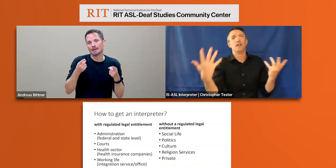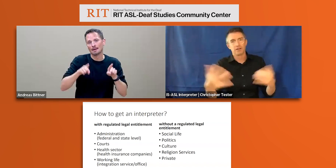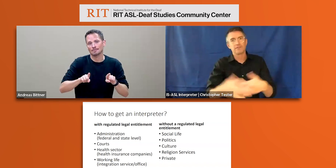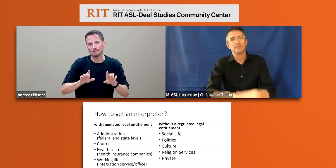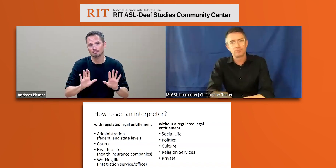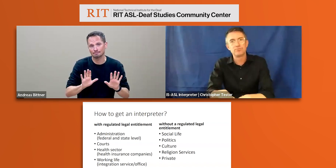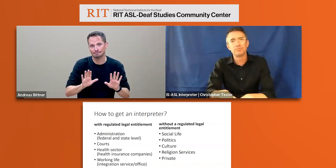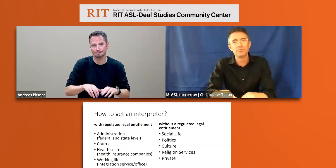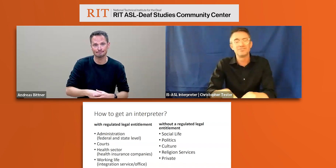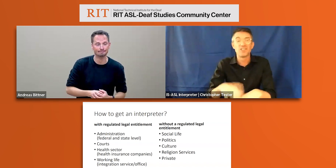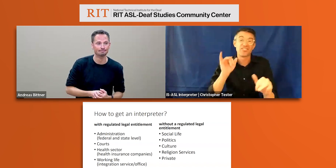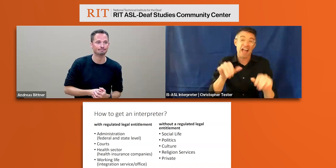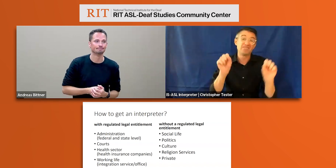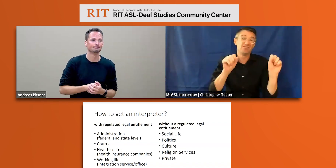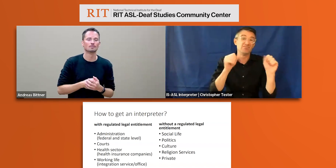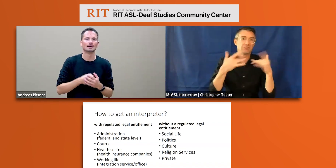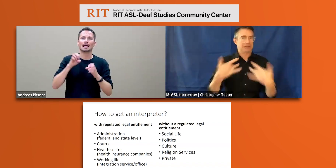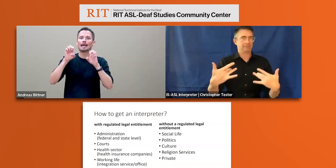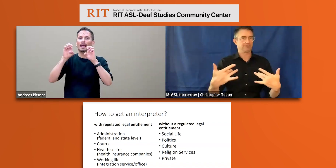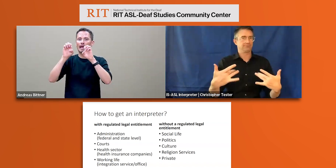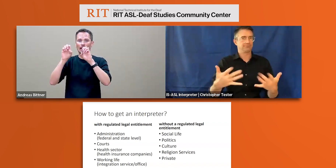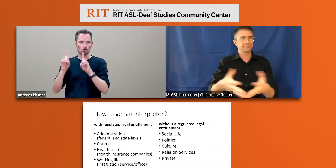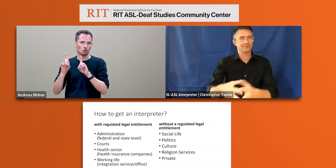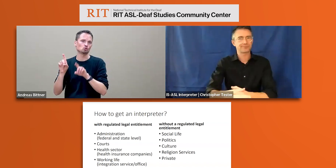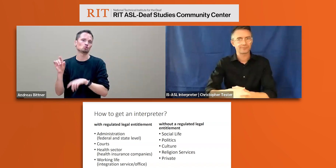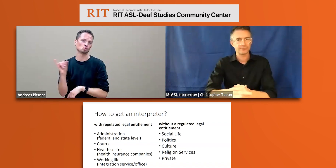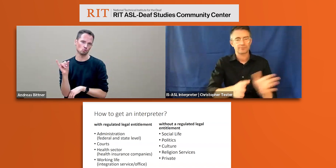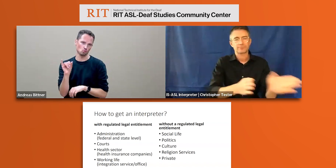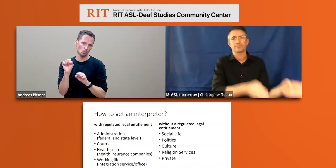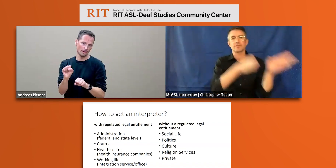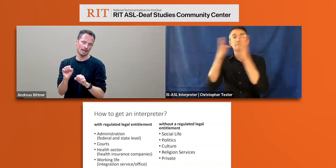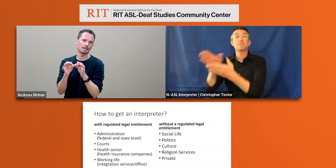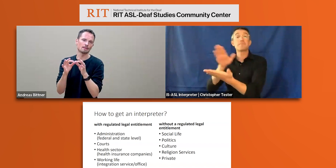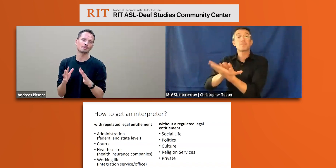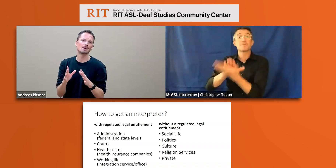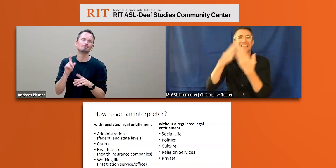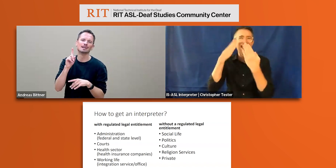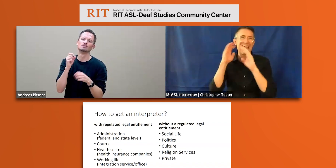2 or 3 months to be paid for the cost of the interpreter.